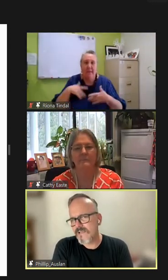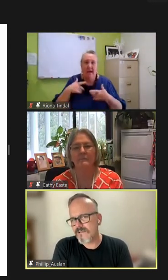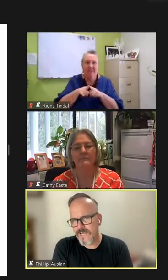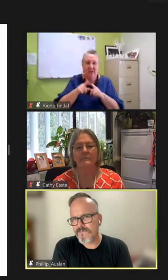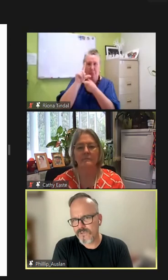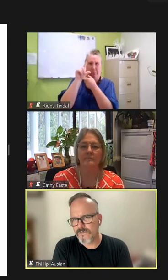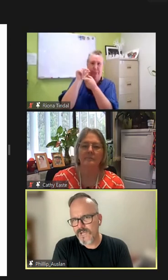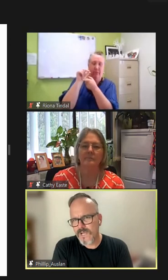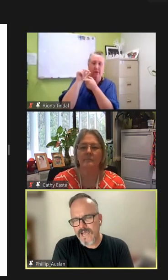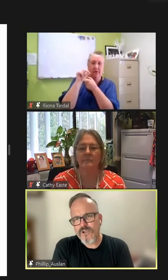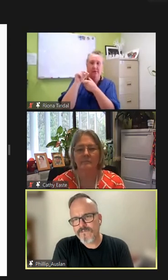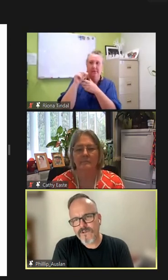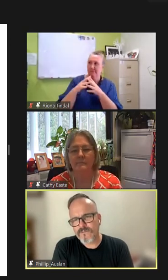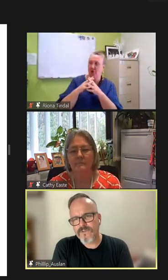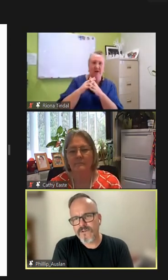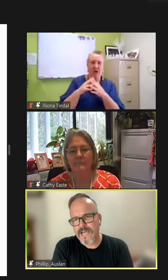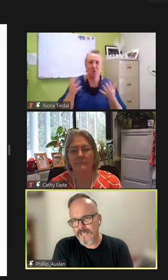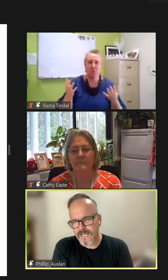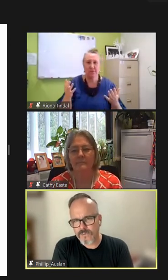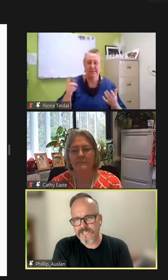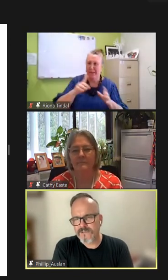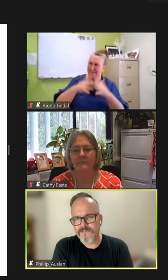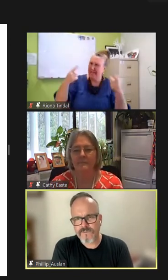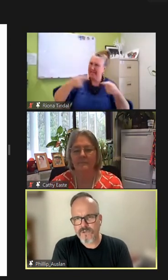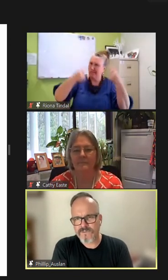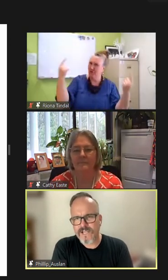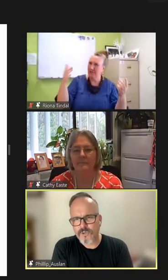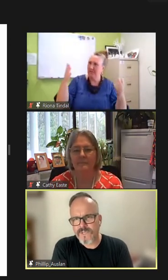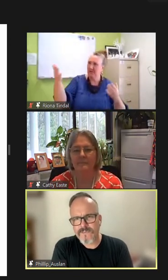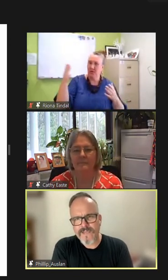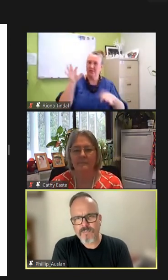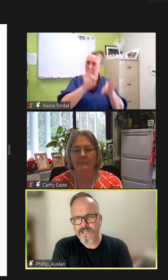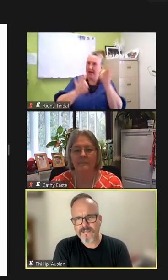that if we have to." And I felt very unequal. I didn't feel that I was valued within that space,